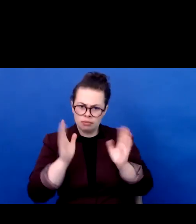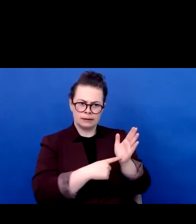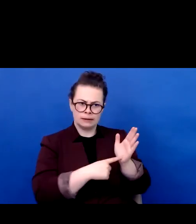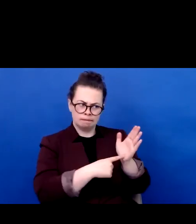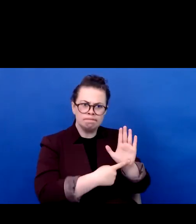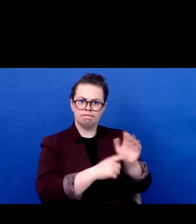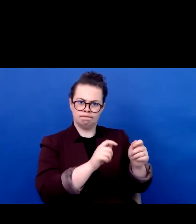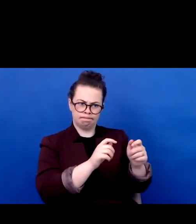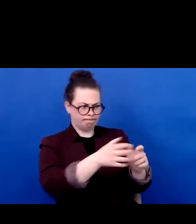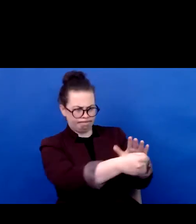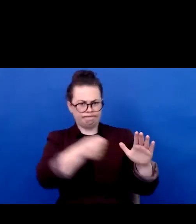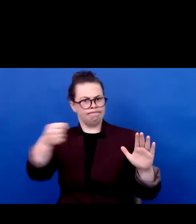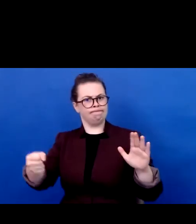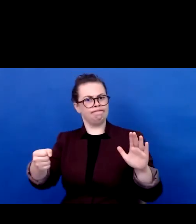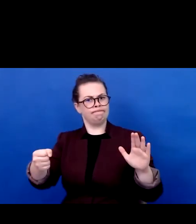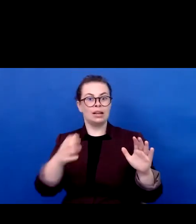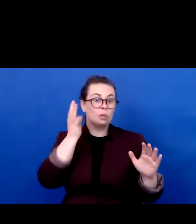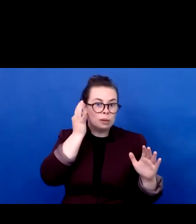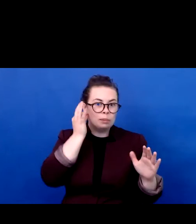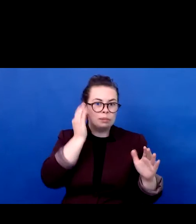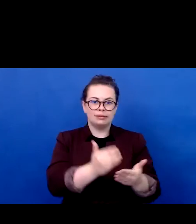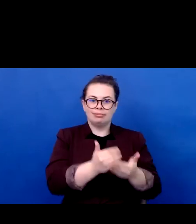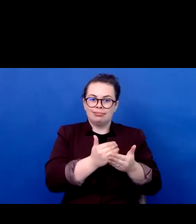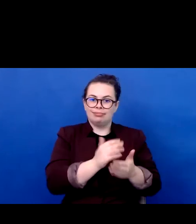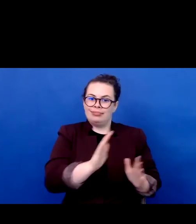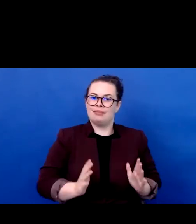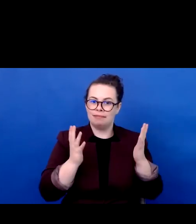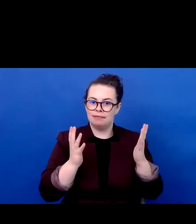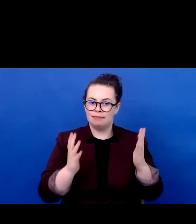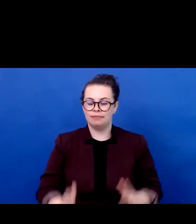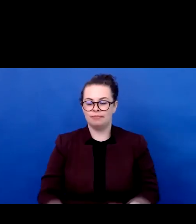in fulfilling persons with disability and their representative organization in the decision making